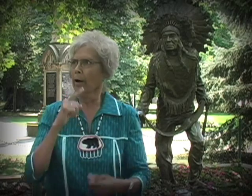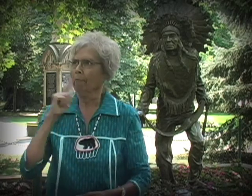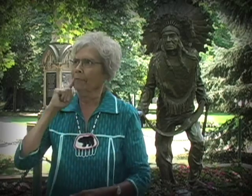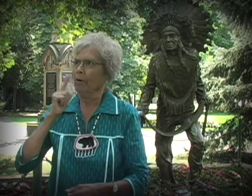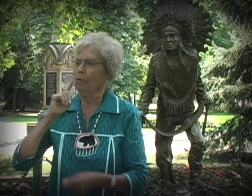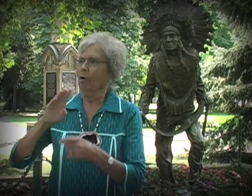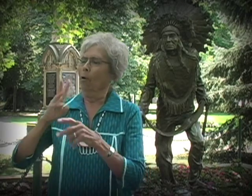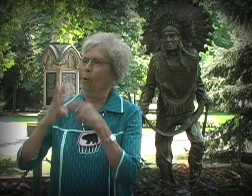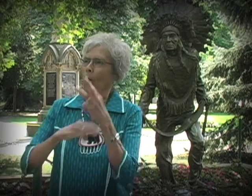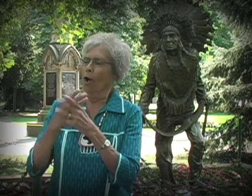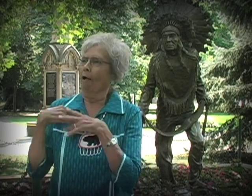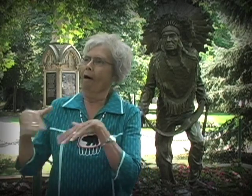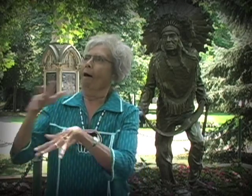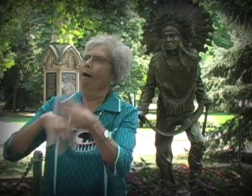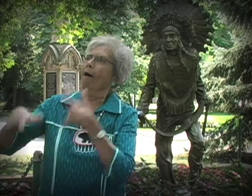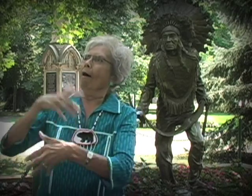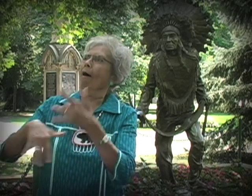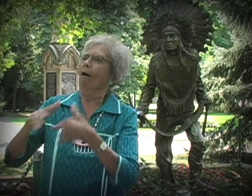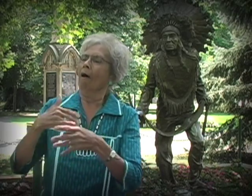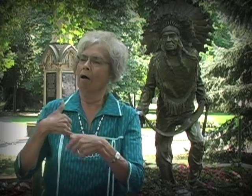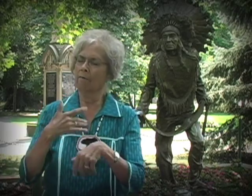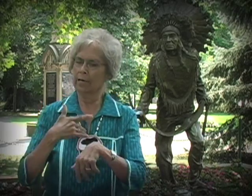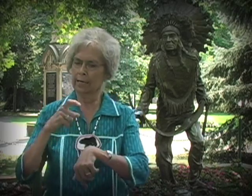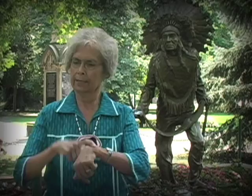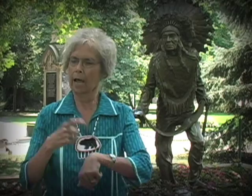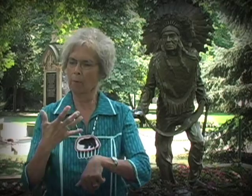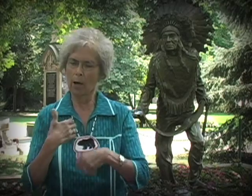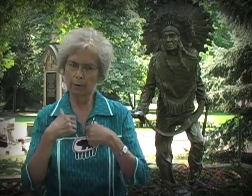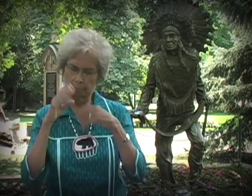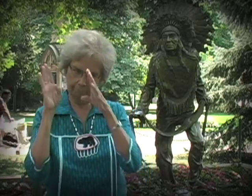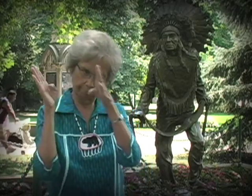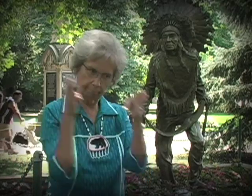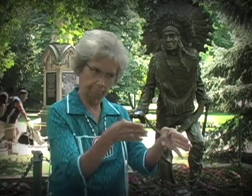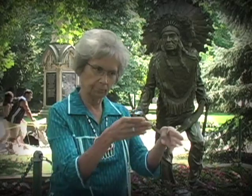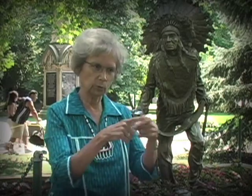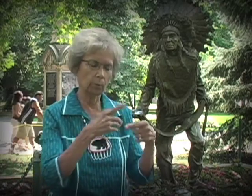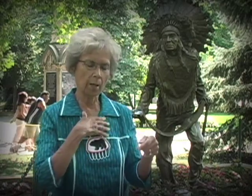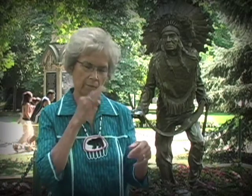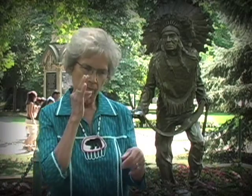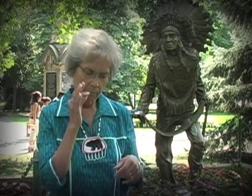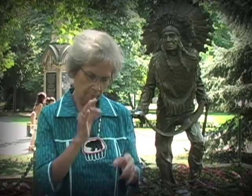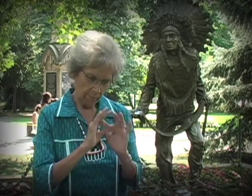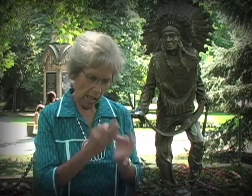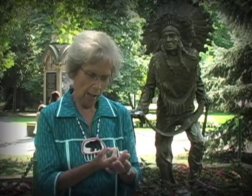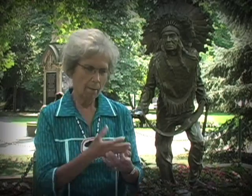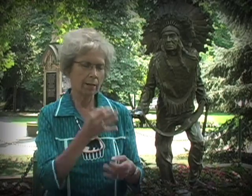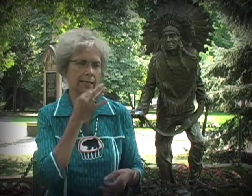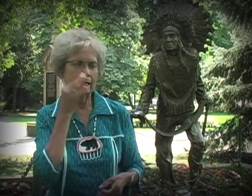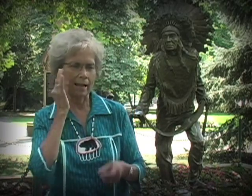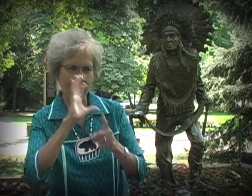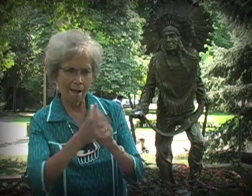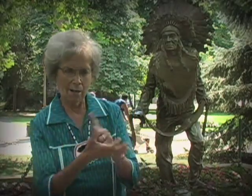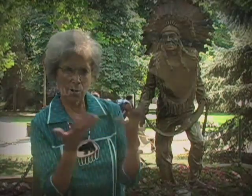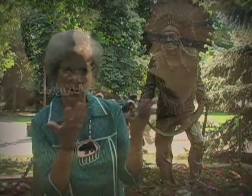I have been involved with Deaf world all of my life. It is time to focus my Native American family and culture.